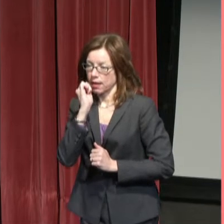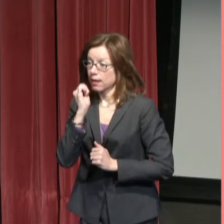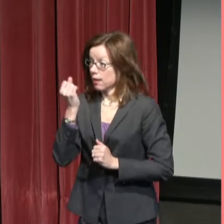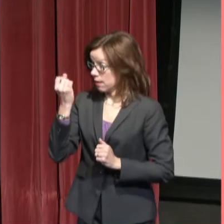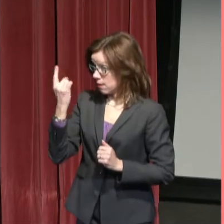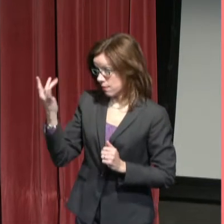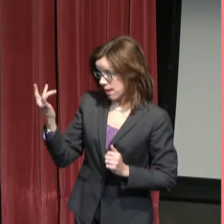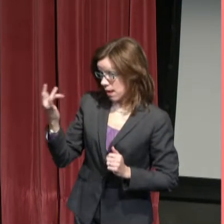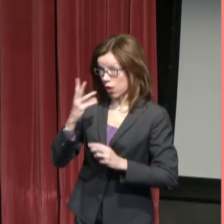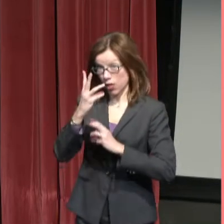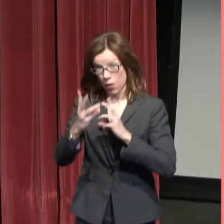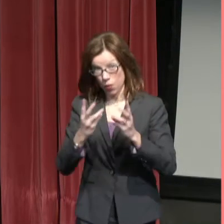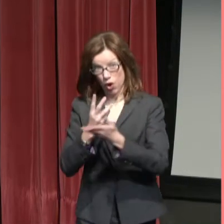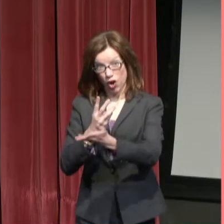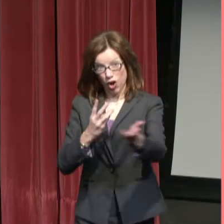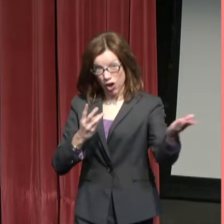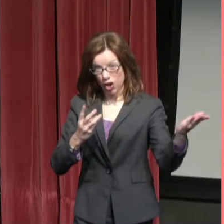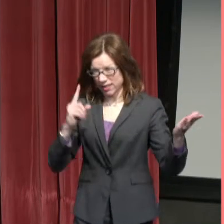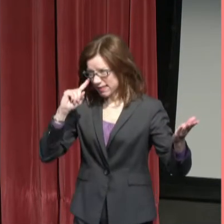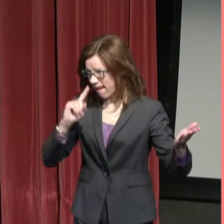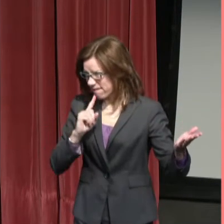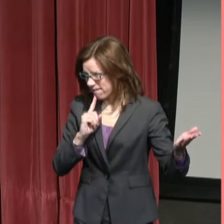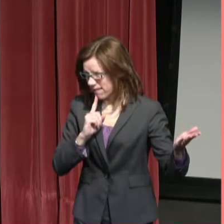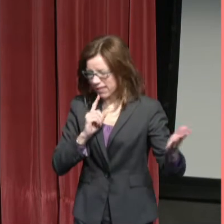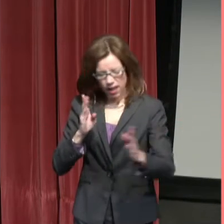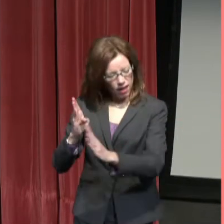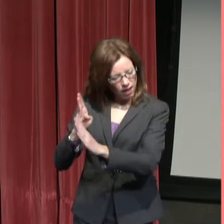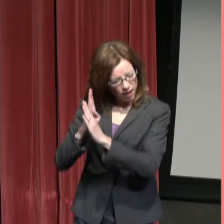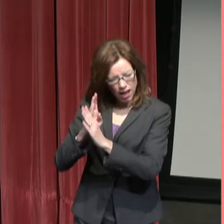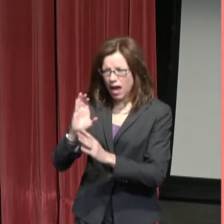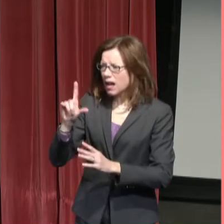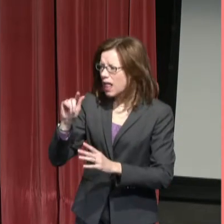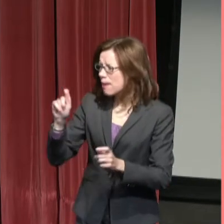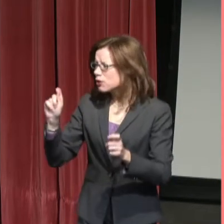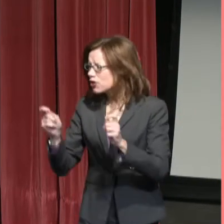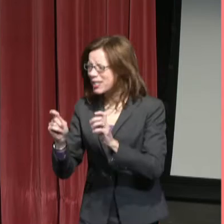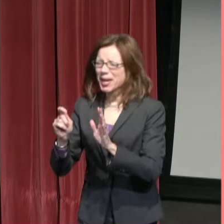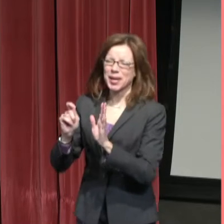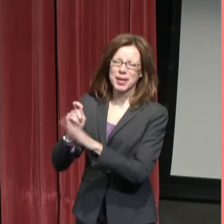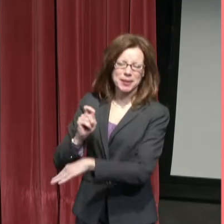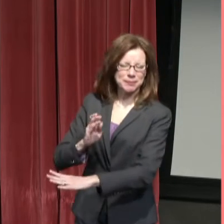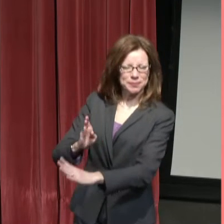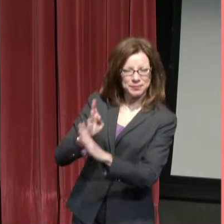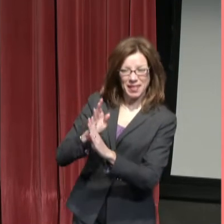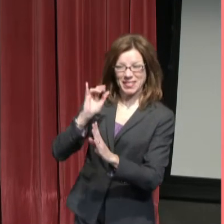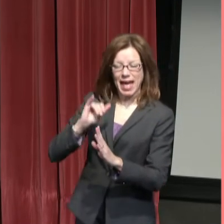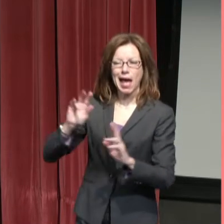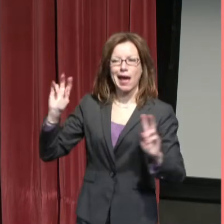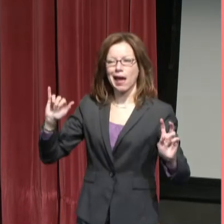of the world I find are Deaf towards the problems of climate change. And that's the meaning of Deaf which I want to spend the rest